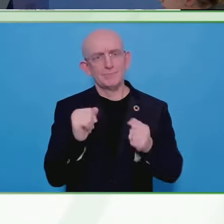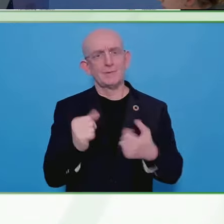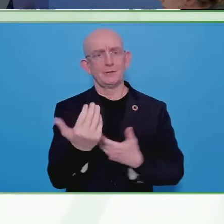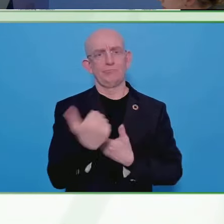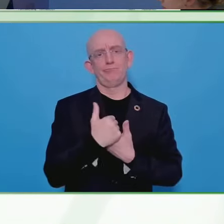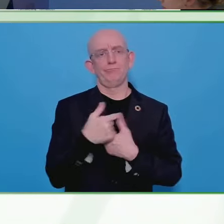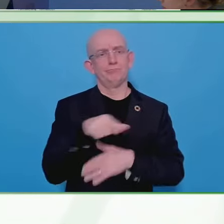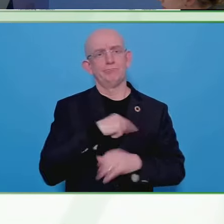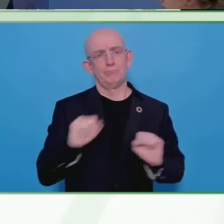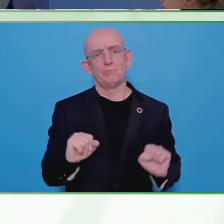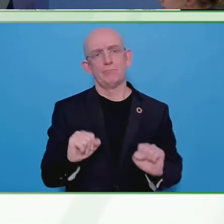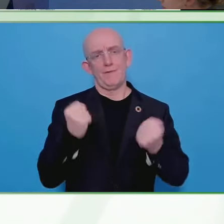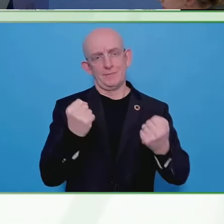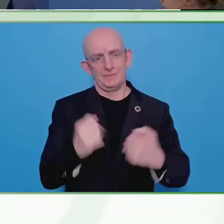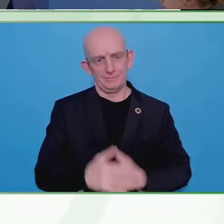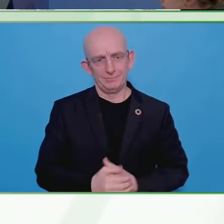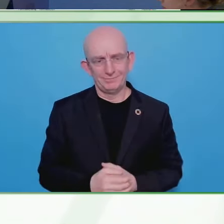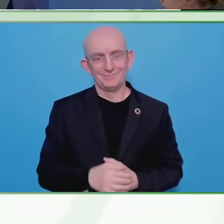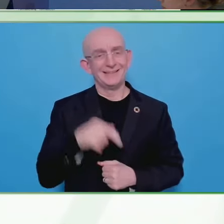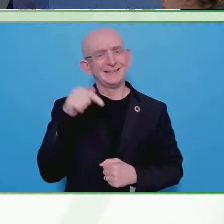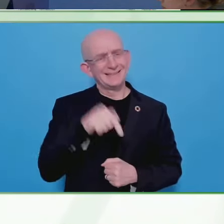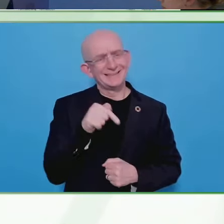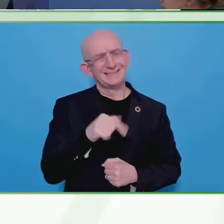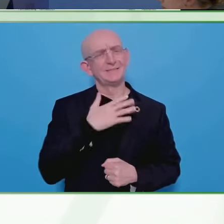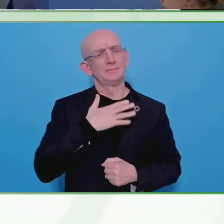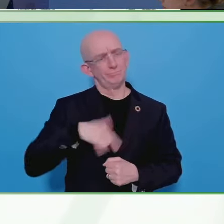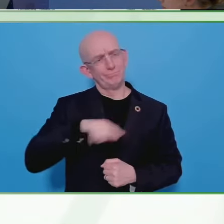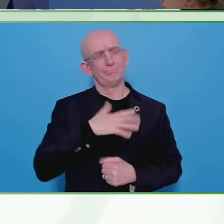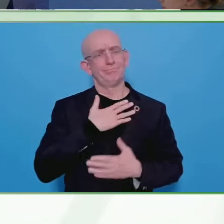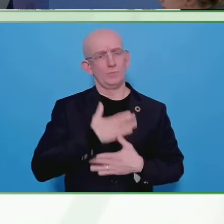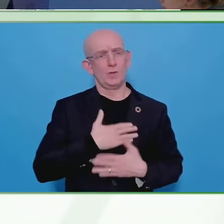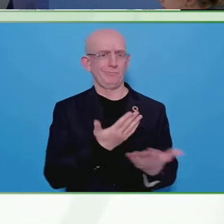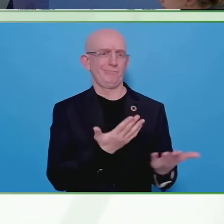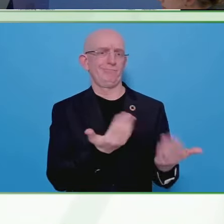want or seven of the territories, so we want to include everyone in this effort.